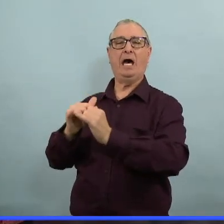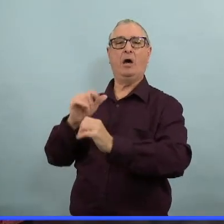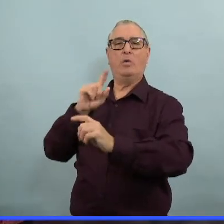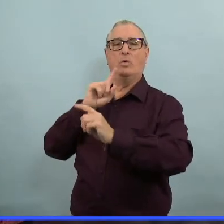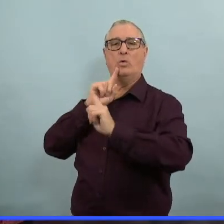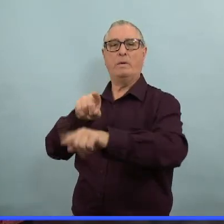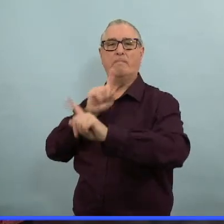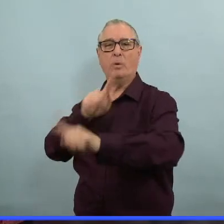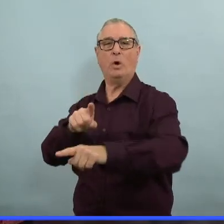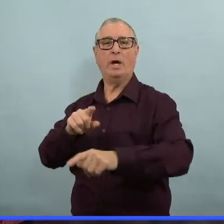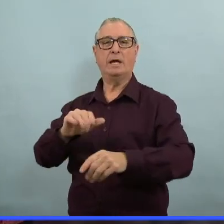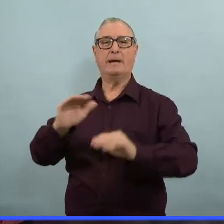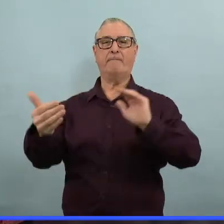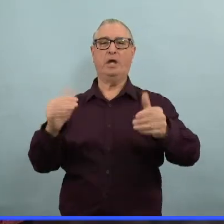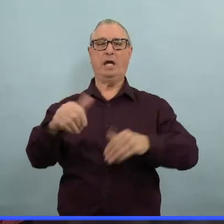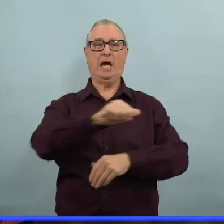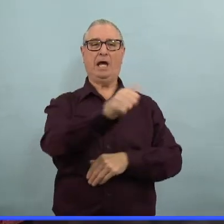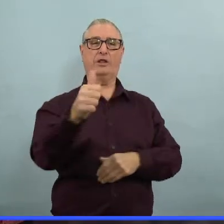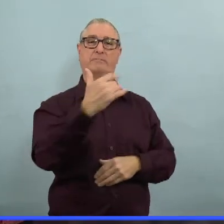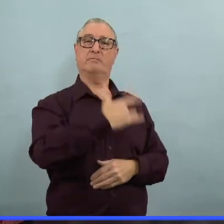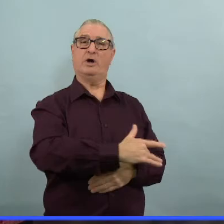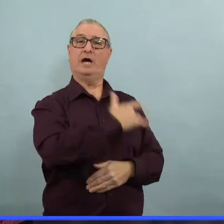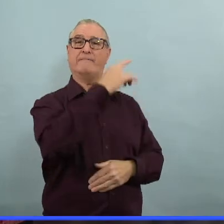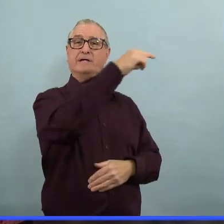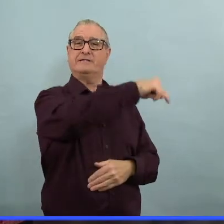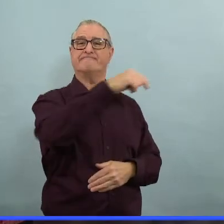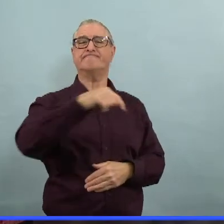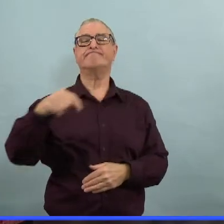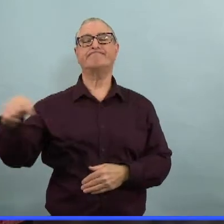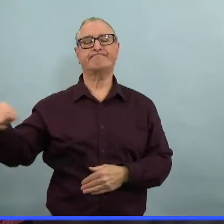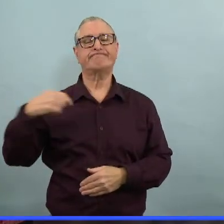i think we are looking and i've asked for those numbers to see and those comparisons